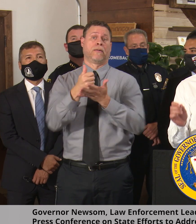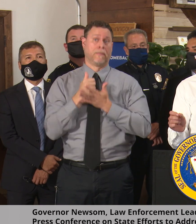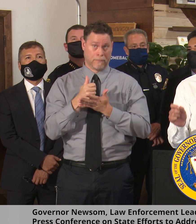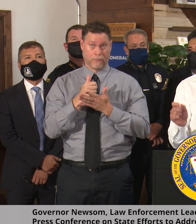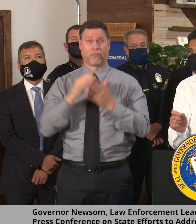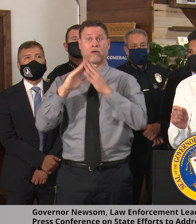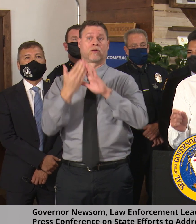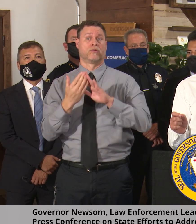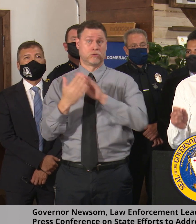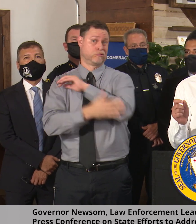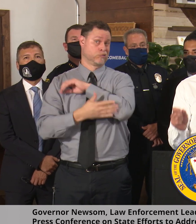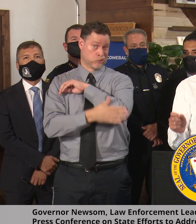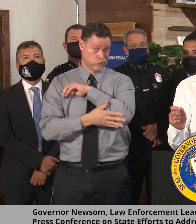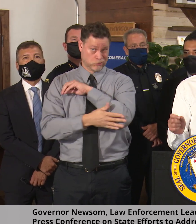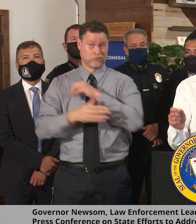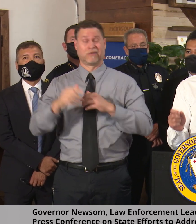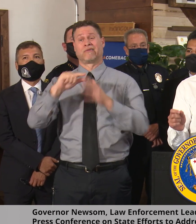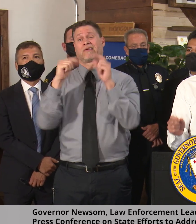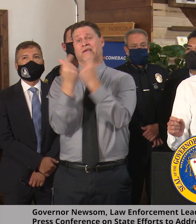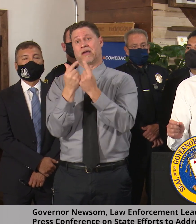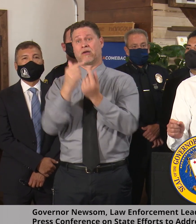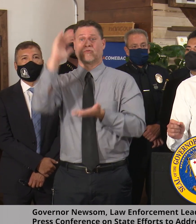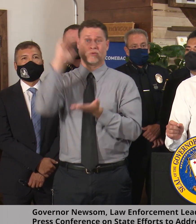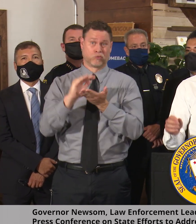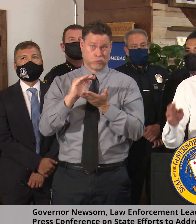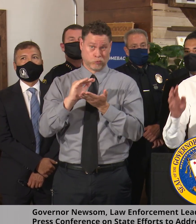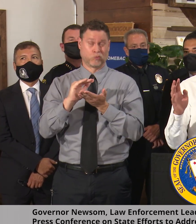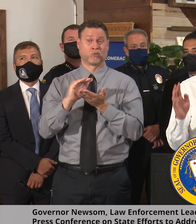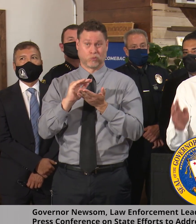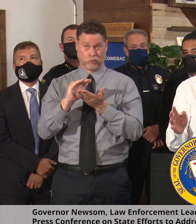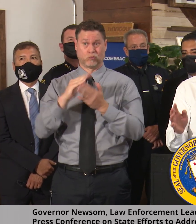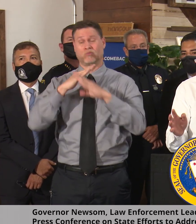our grid program, our gang reduction, youth development program. We're putting 40 more